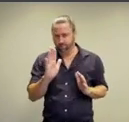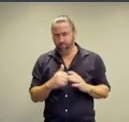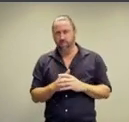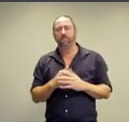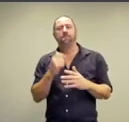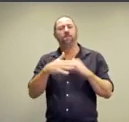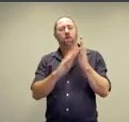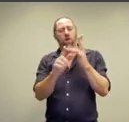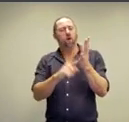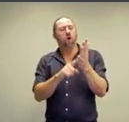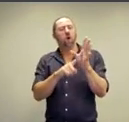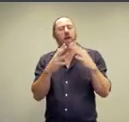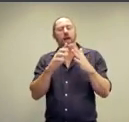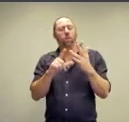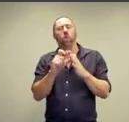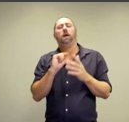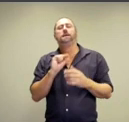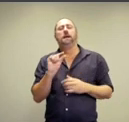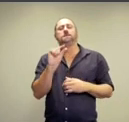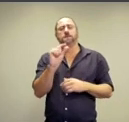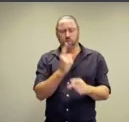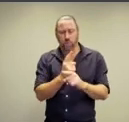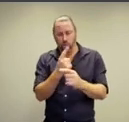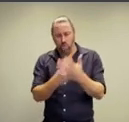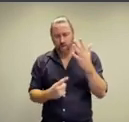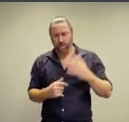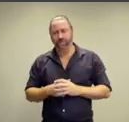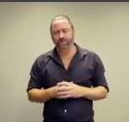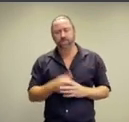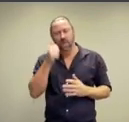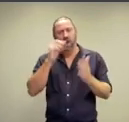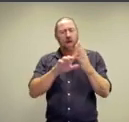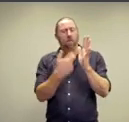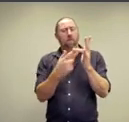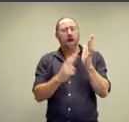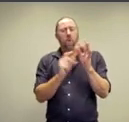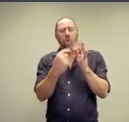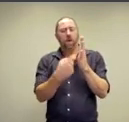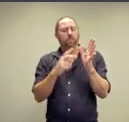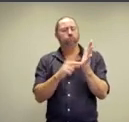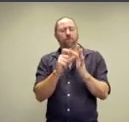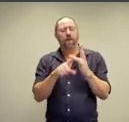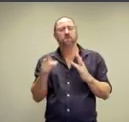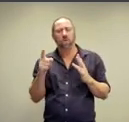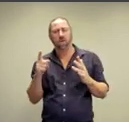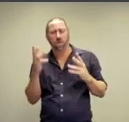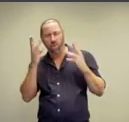over this role, this link with Hollywood, I do want to mention it briefly here. Of course, we know we had Marlon